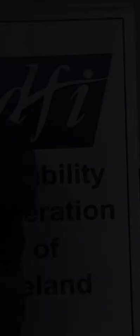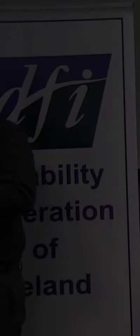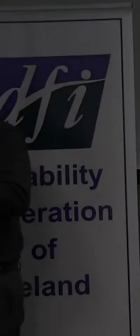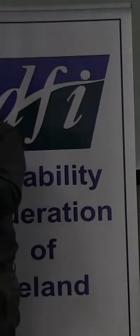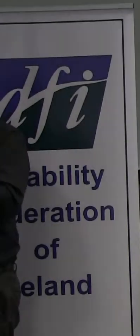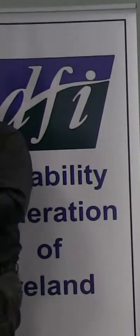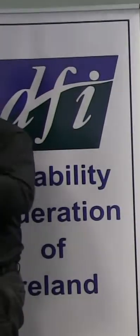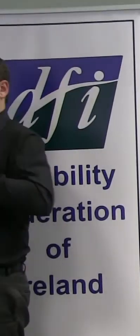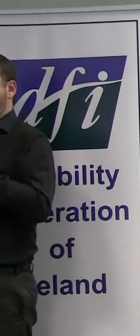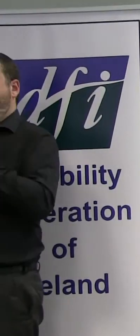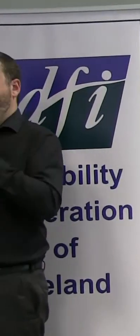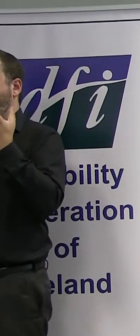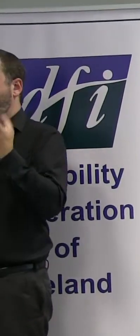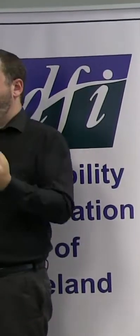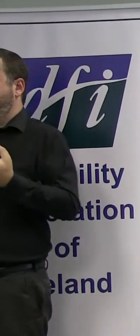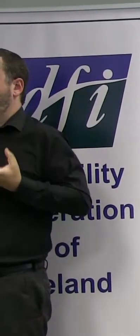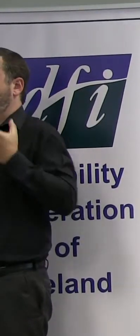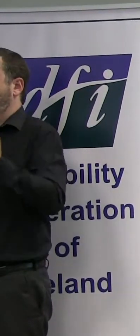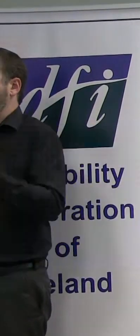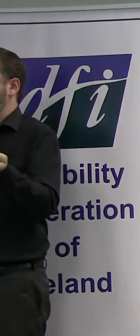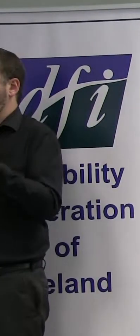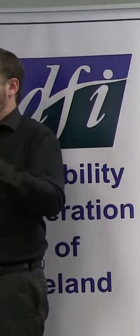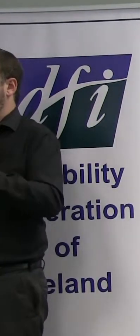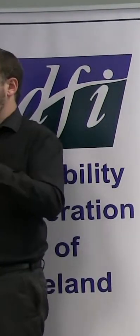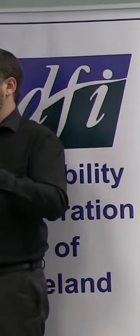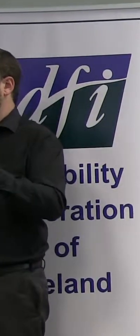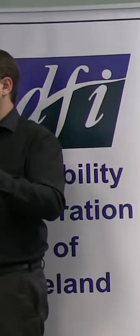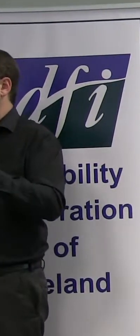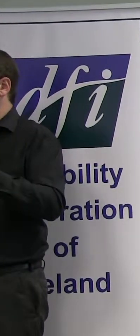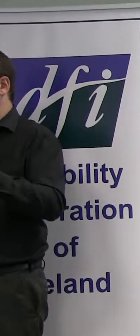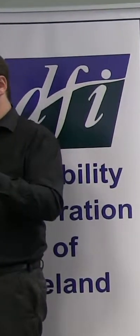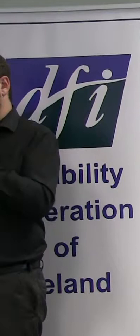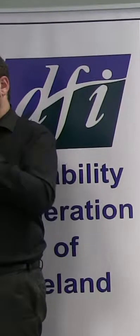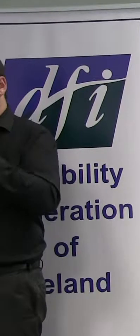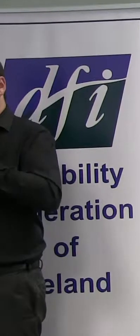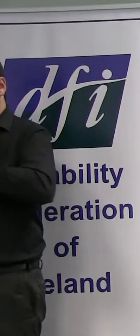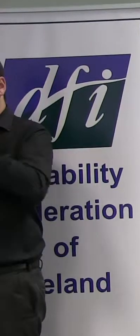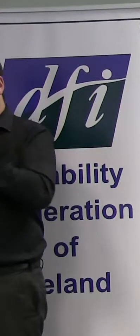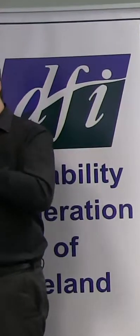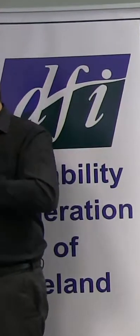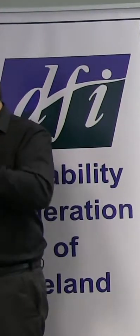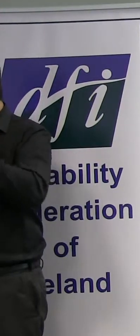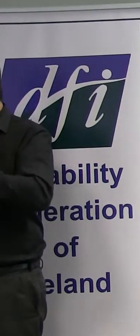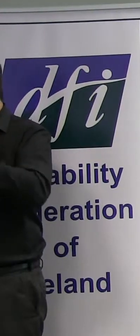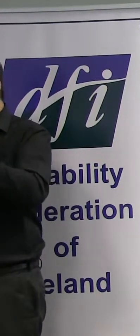So I think each decade we seem to move on to a new challenge and I think I have two